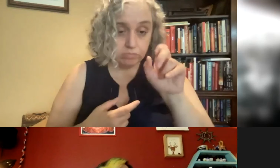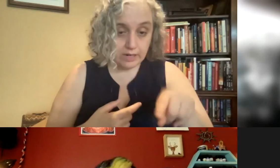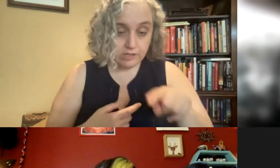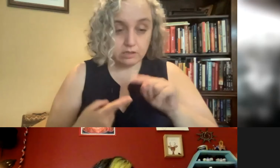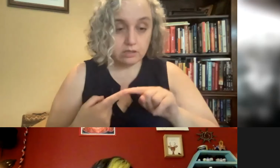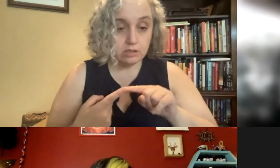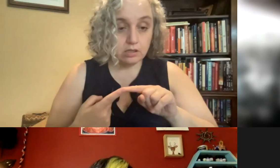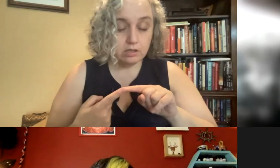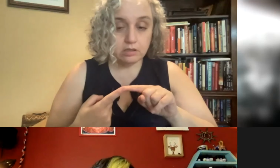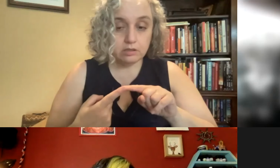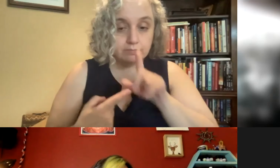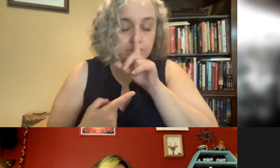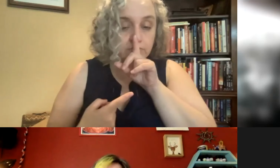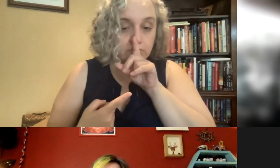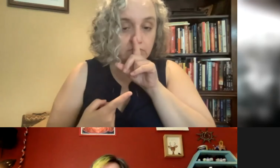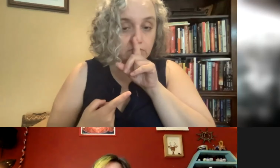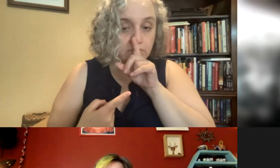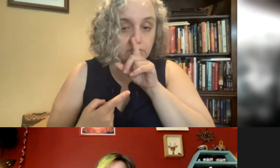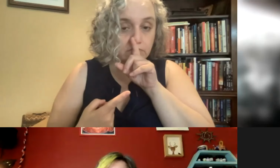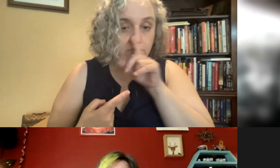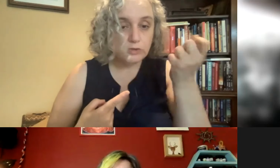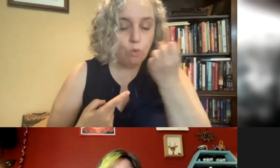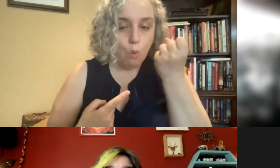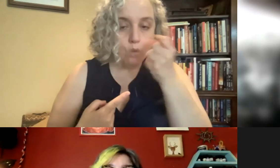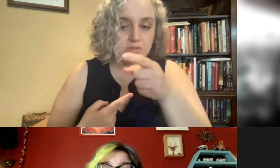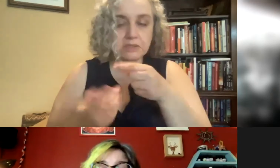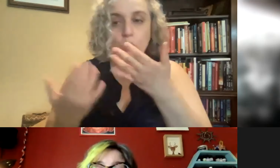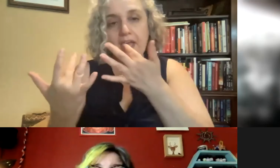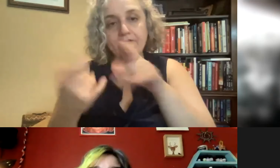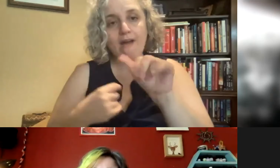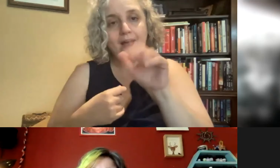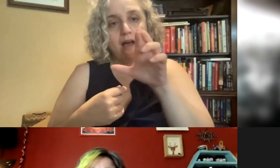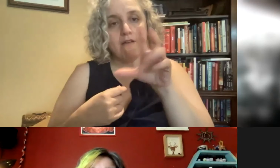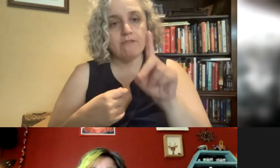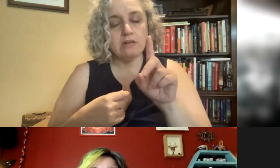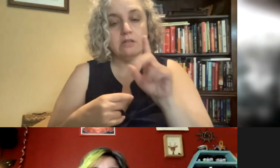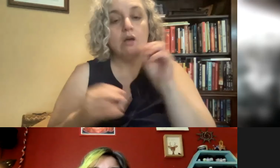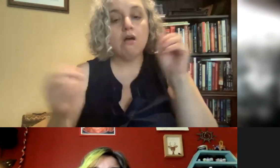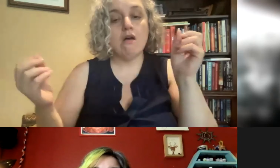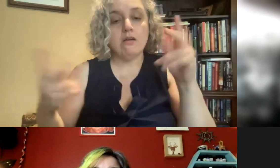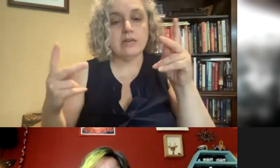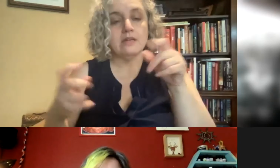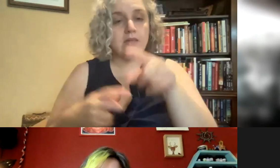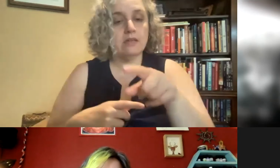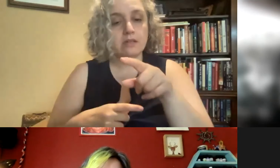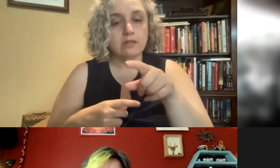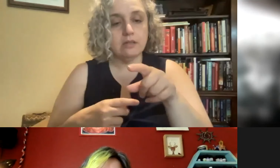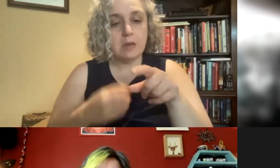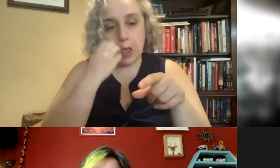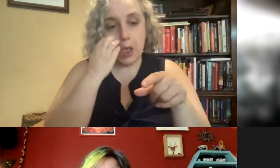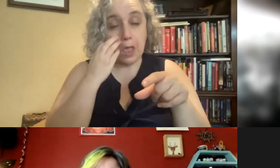Give out for the second. Okay. Alfred, if you want,